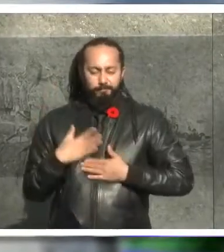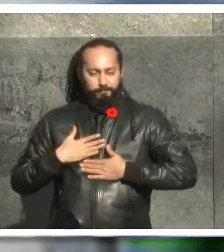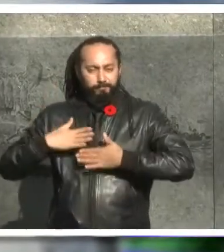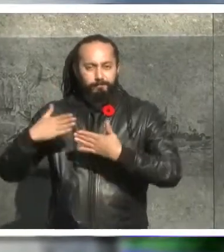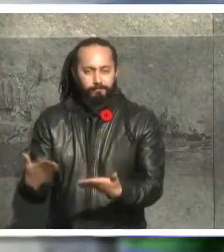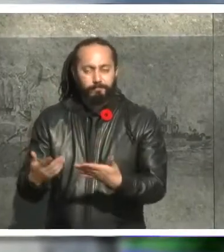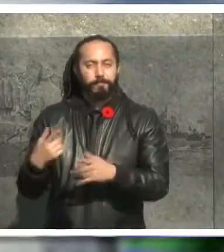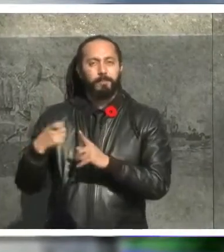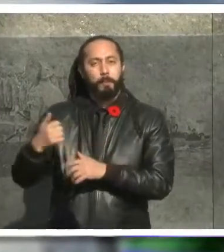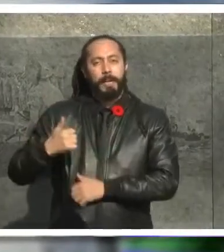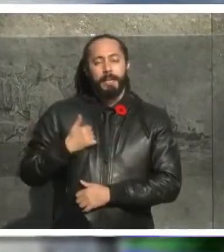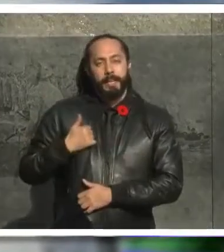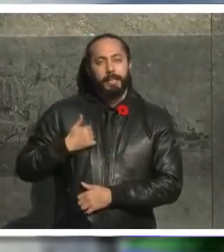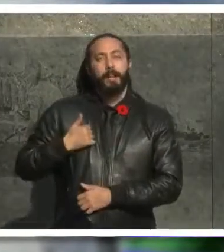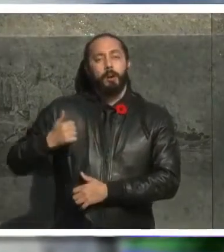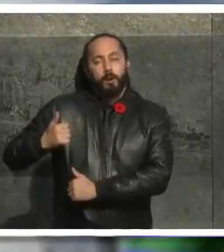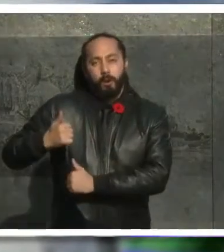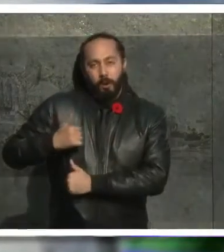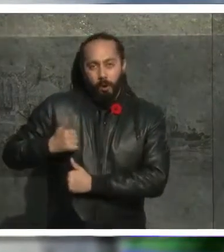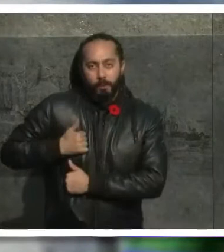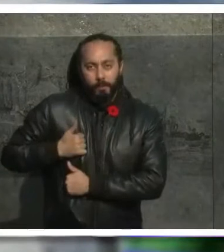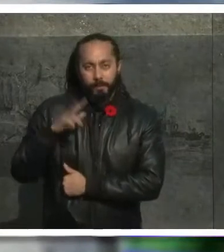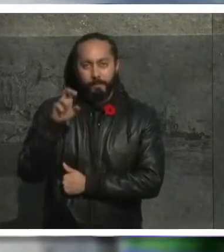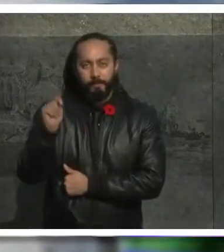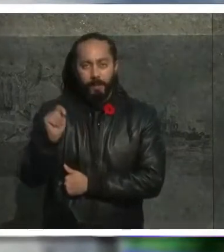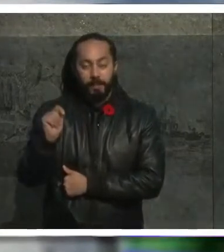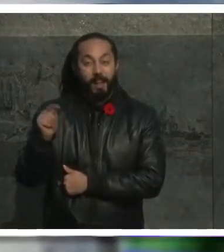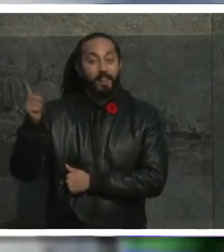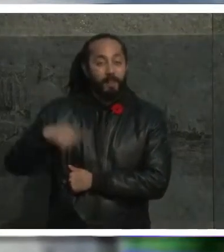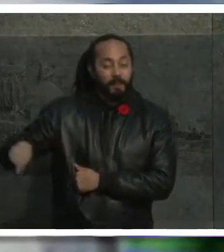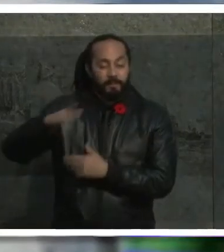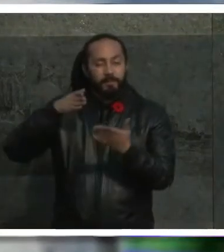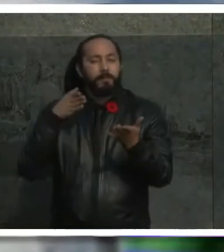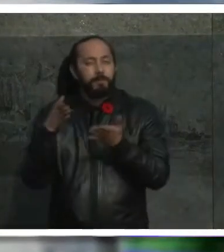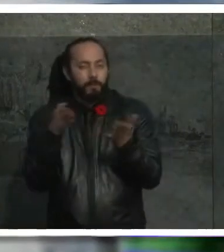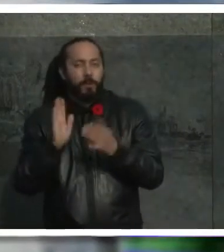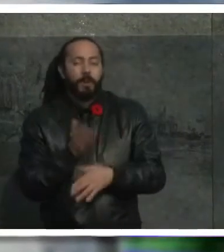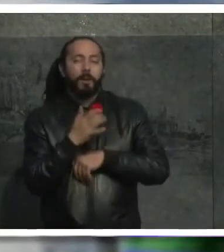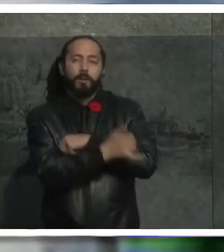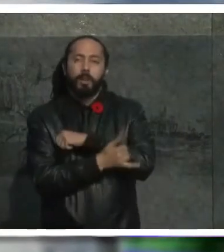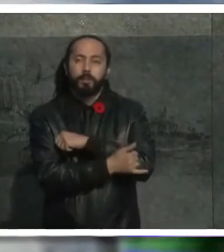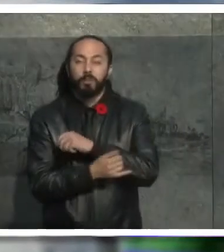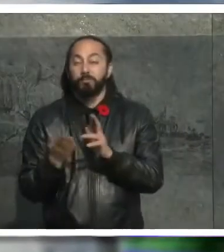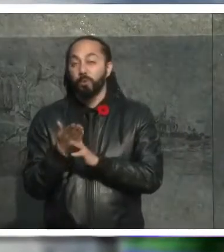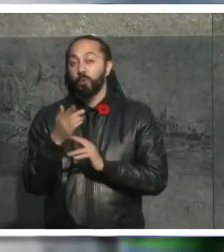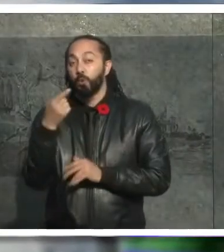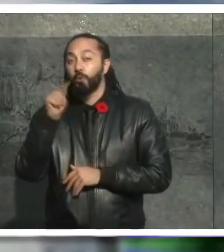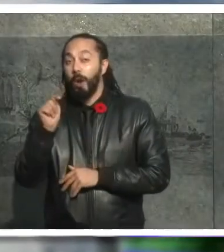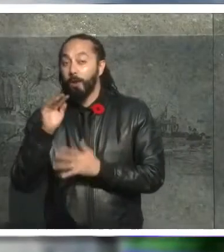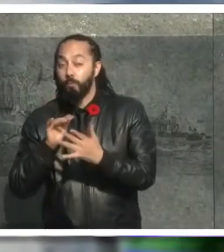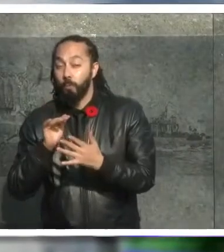every year on this day we honour the service and sacrifice of Canadian Armed Forces veterans who have served our country